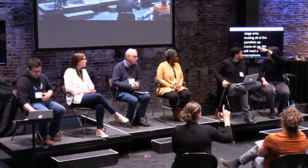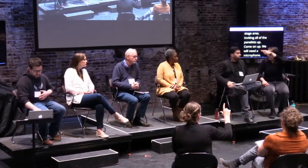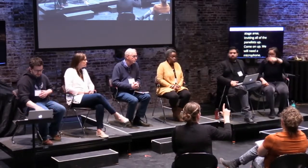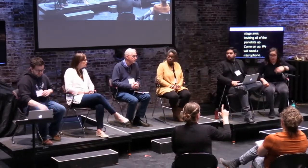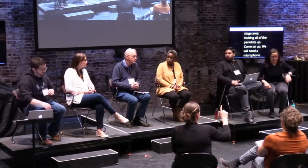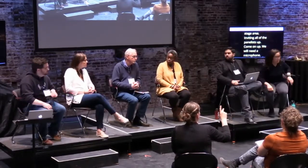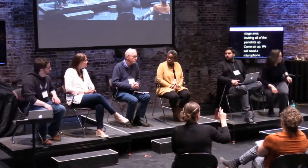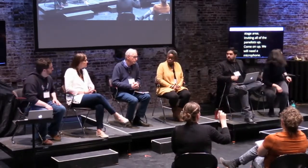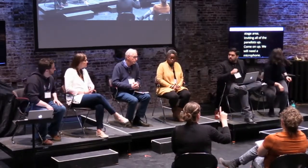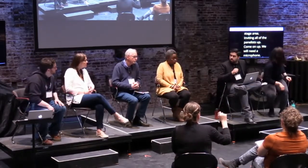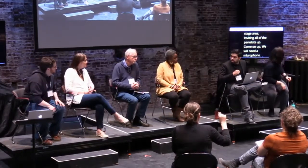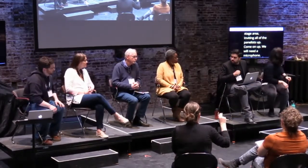Let's see.